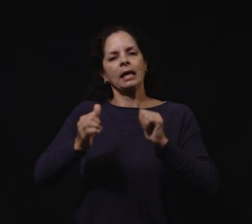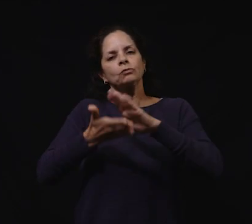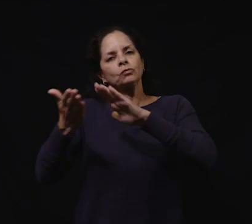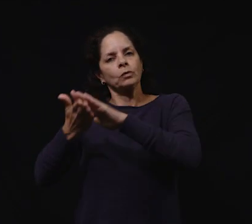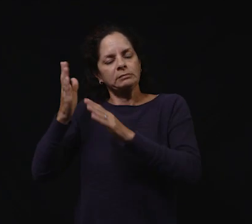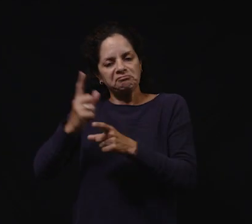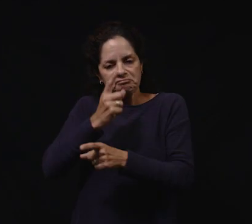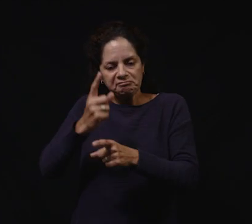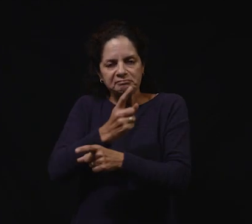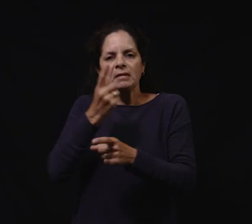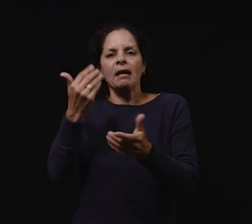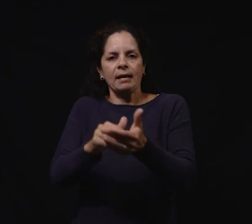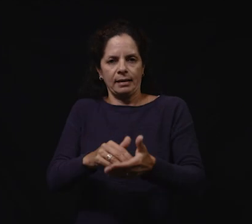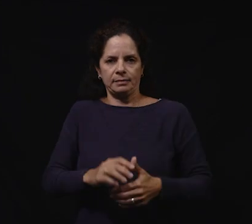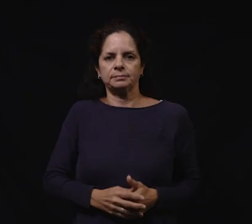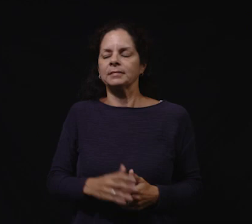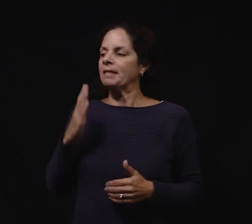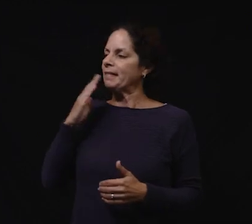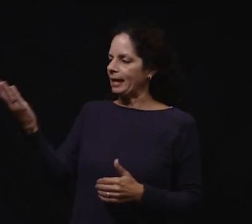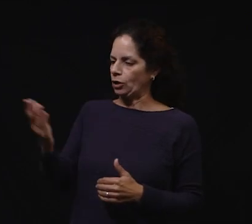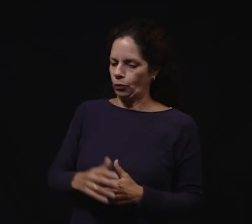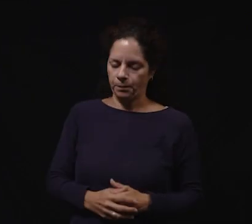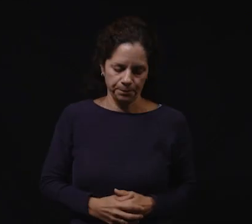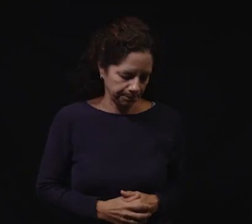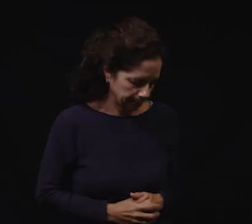Thank you Thank You Marvin